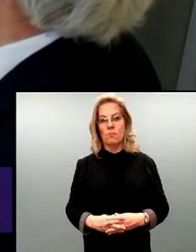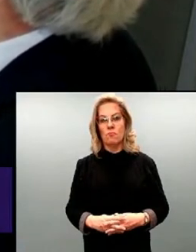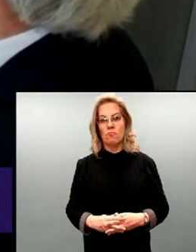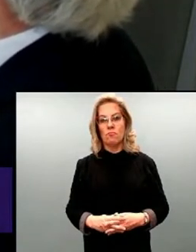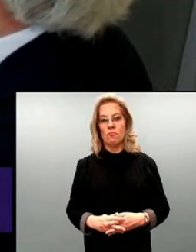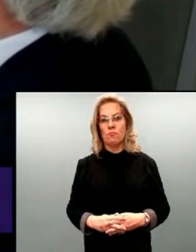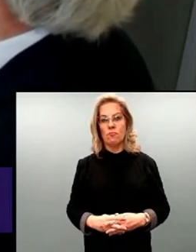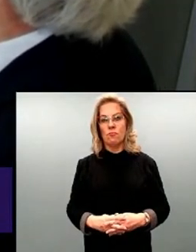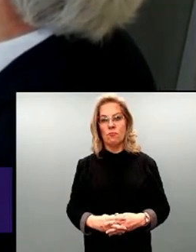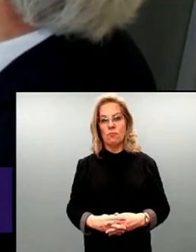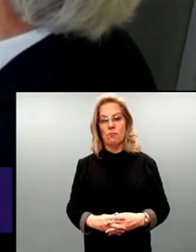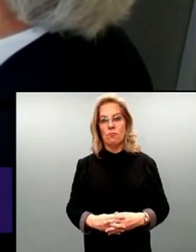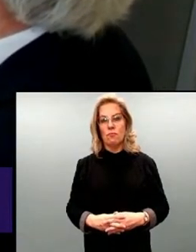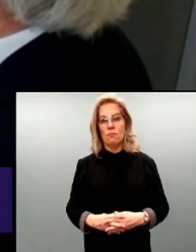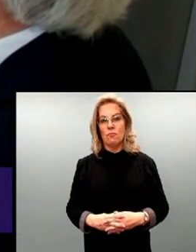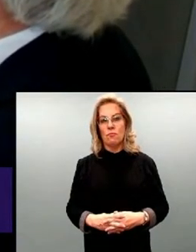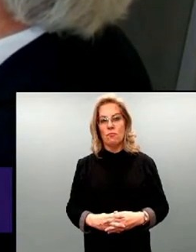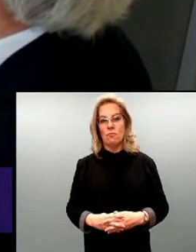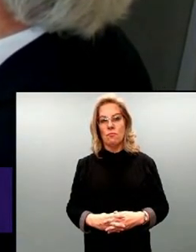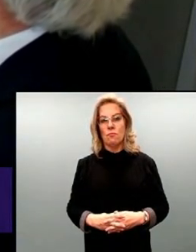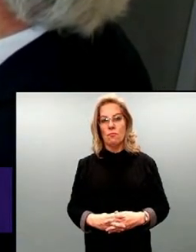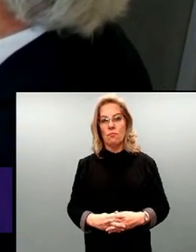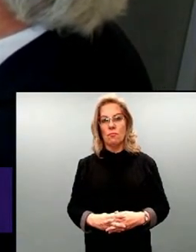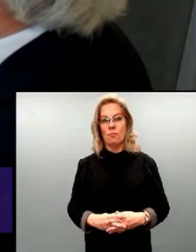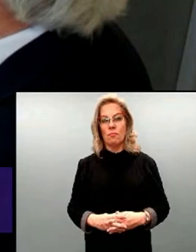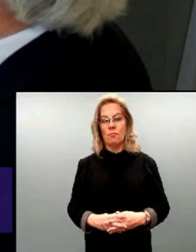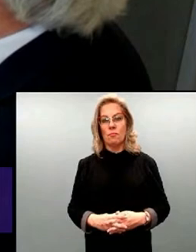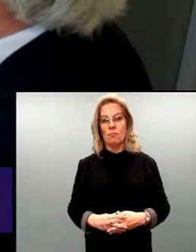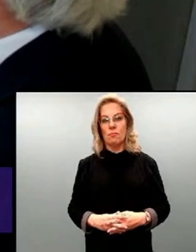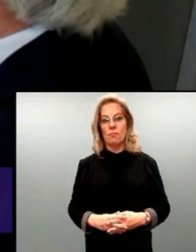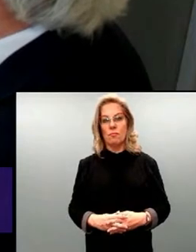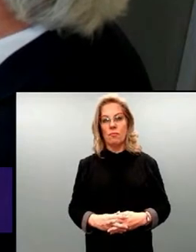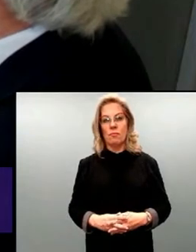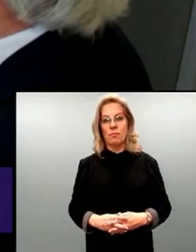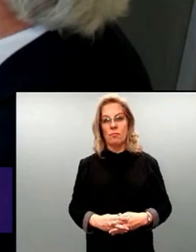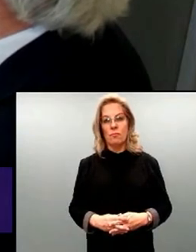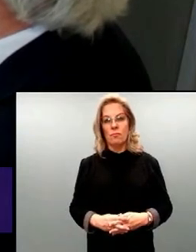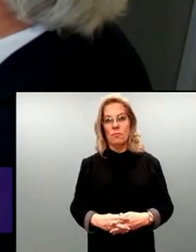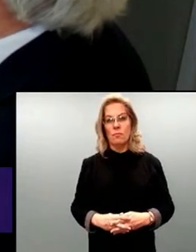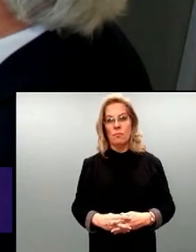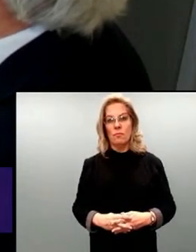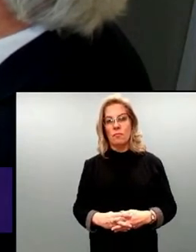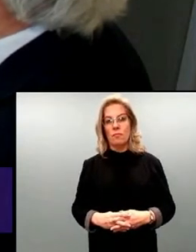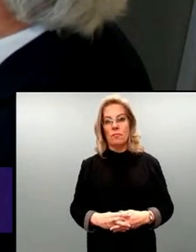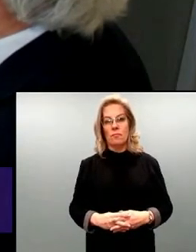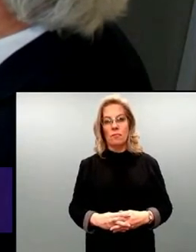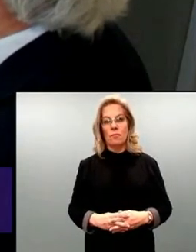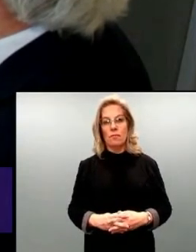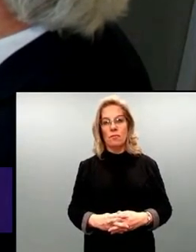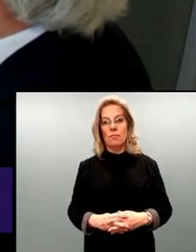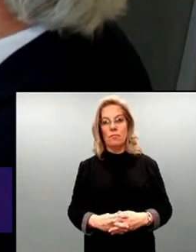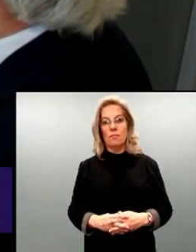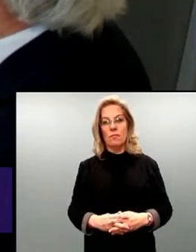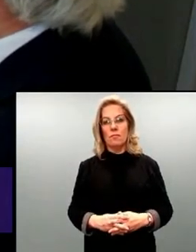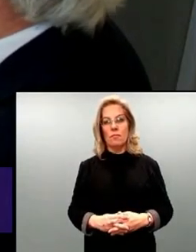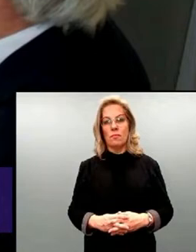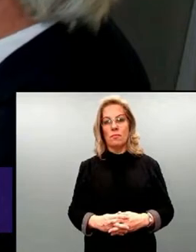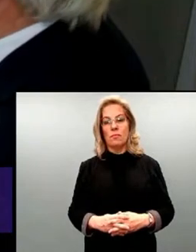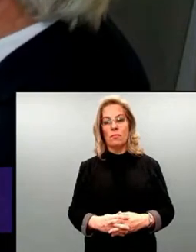You don't comply" and so the female inmate misses out on being able to have those